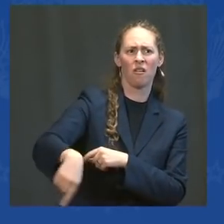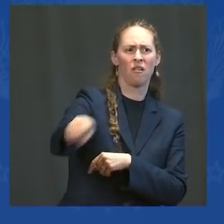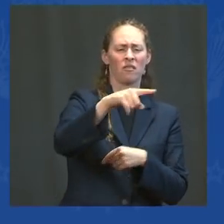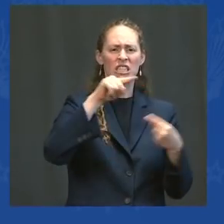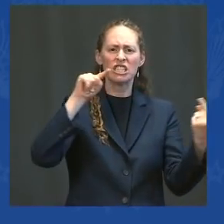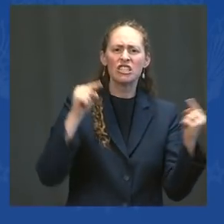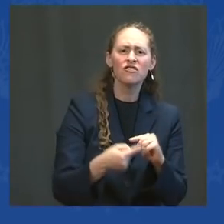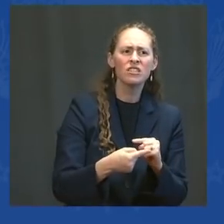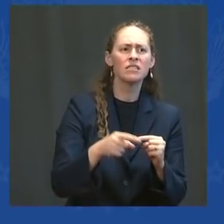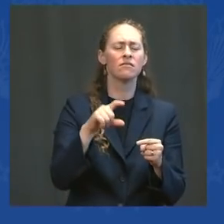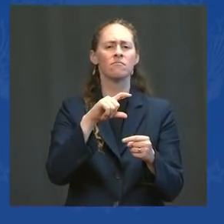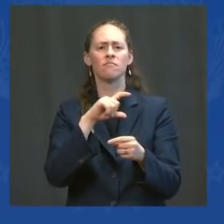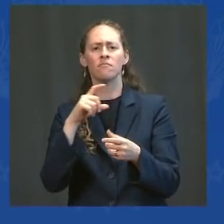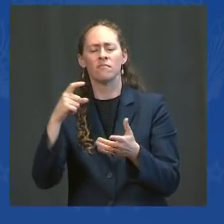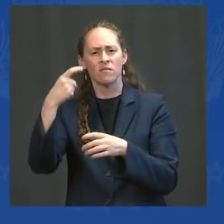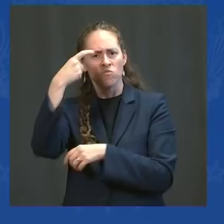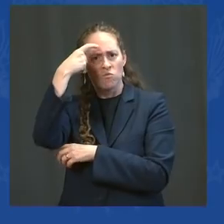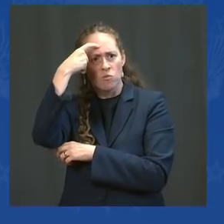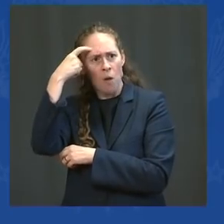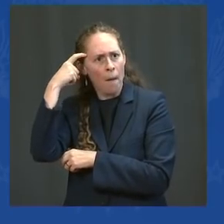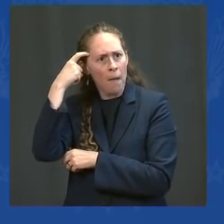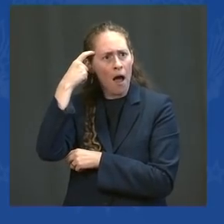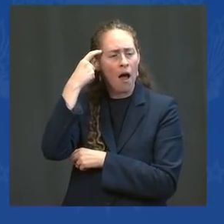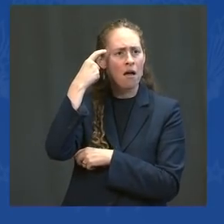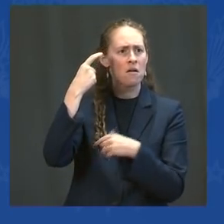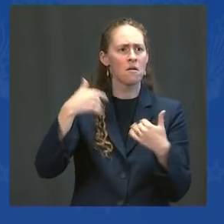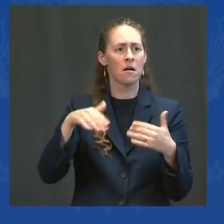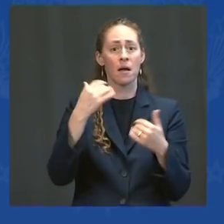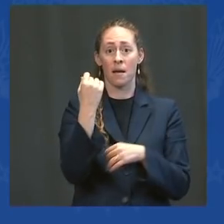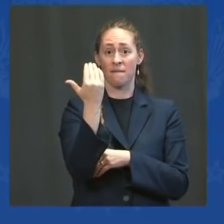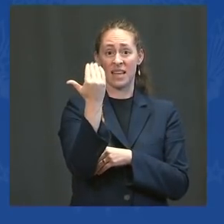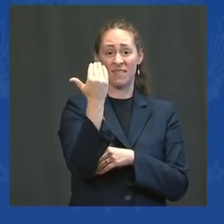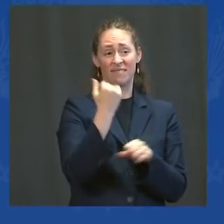Fifteen of you were hospitalized and others were lost forever.